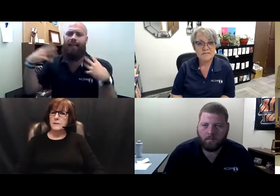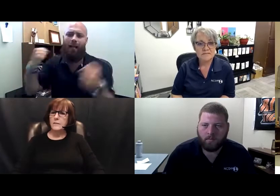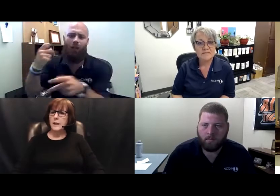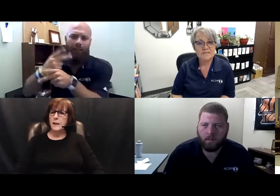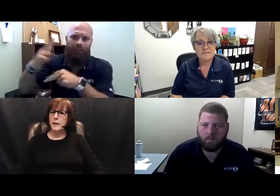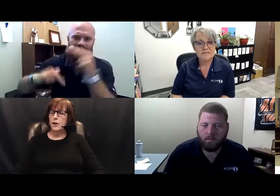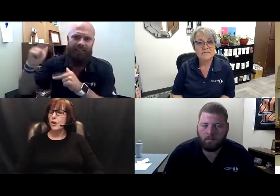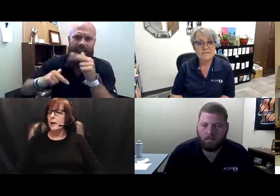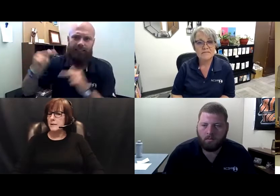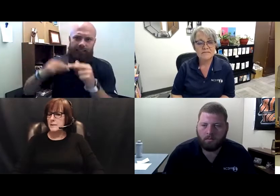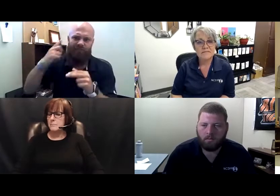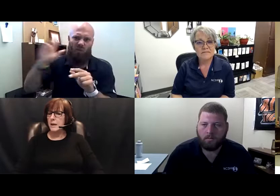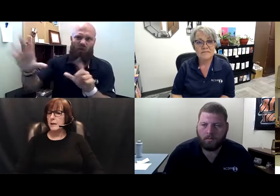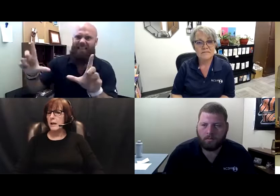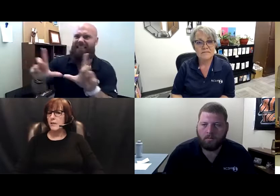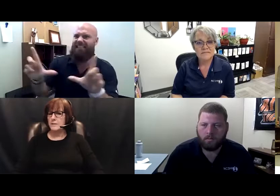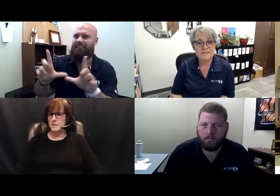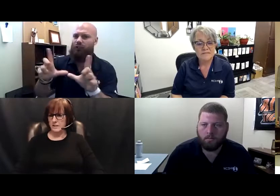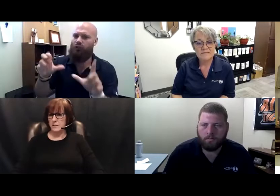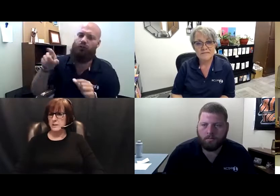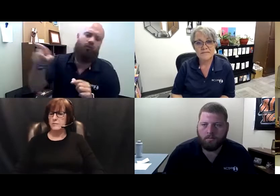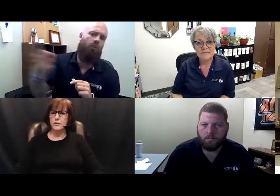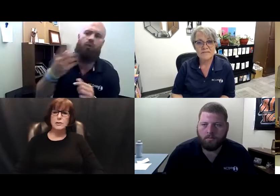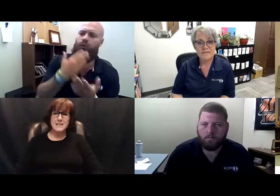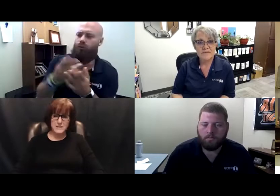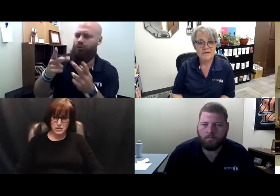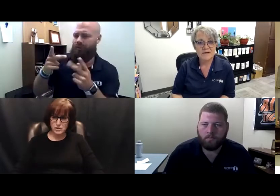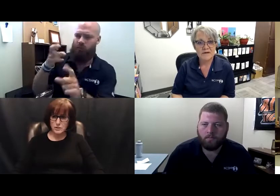they accredit many health facilities for their licensure.